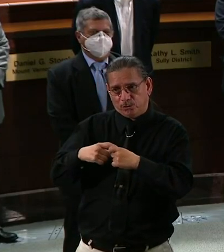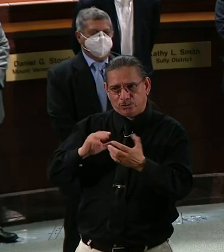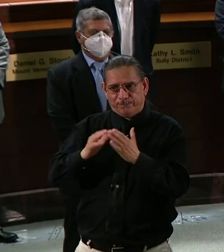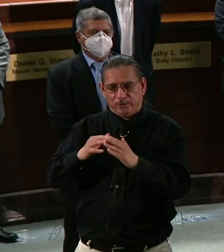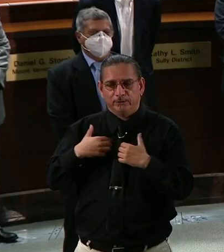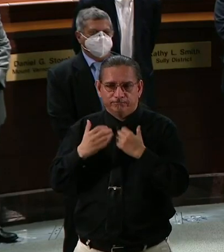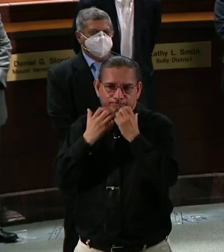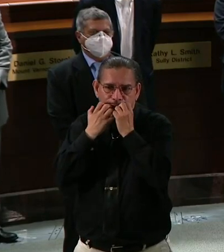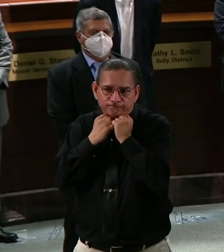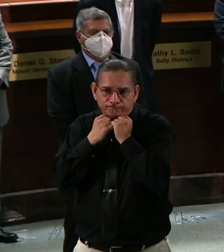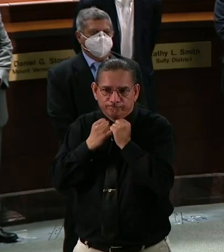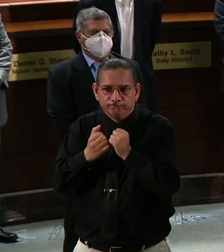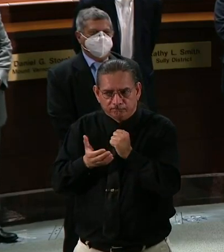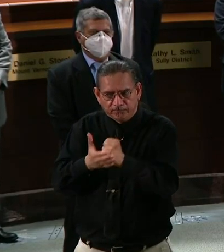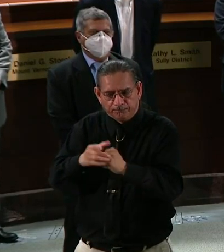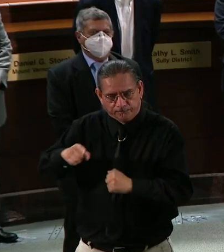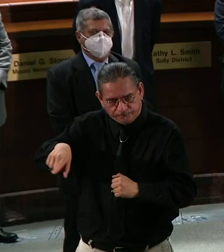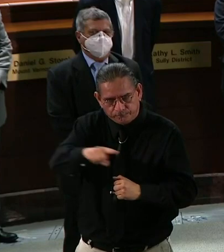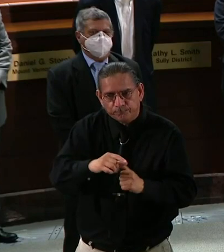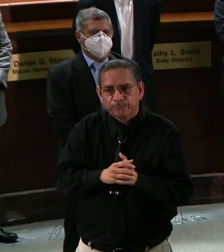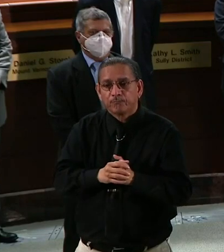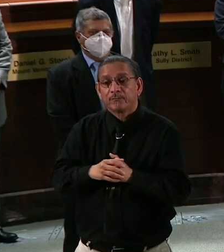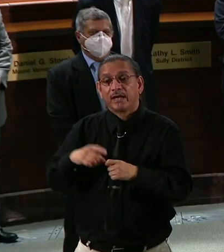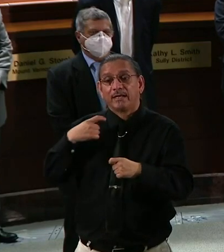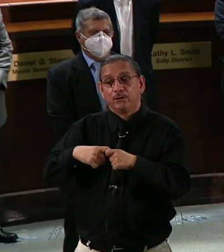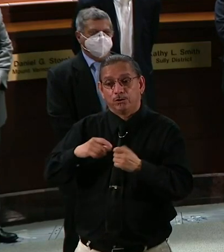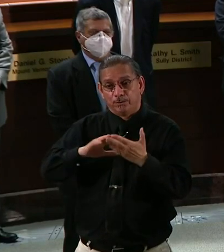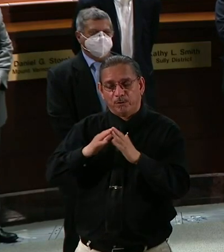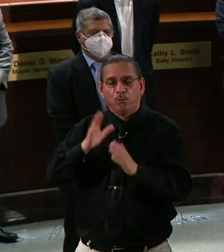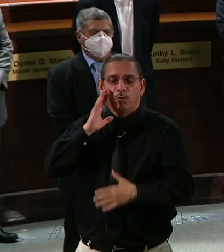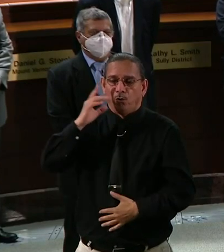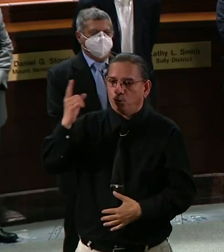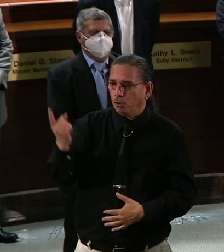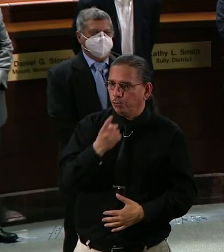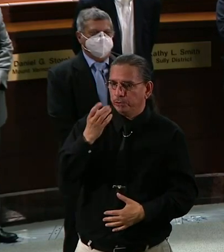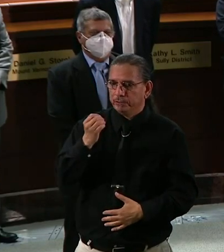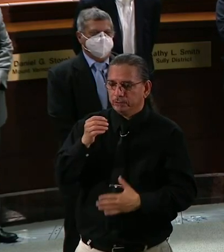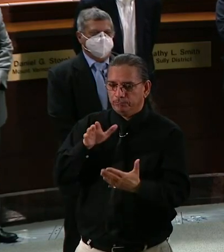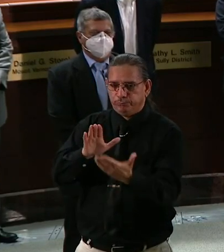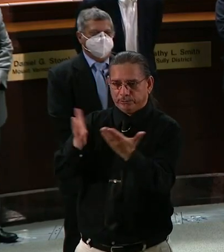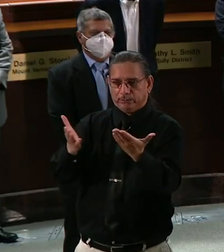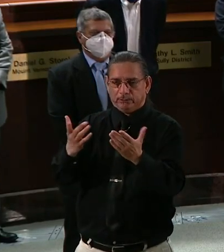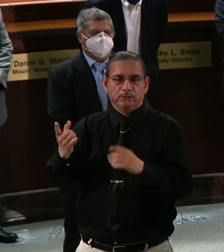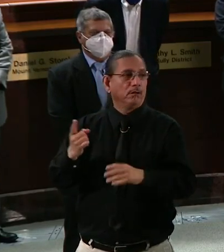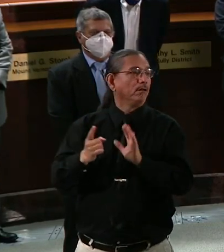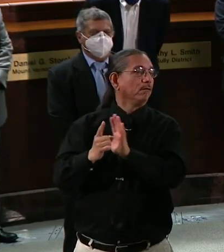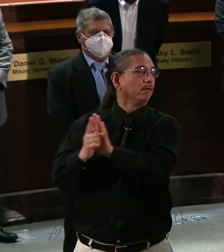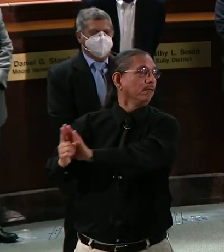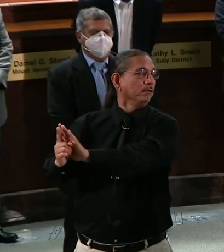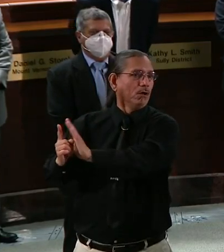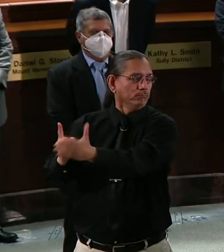AFFECT US. WHAT MIGHT PROPORCIONA. IS A RENTAL AND A